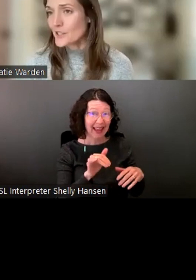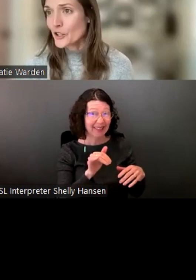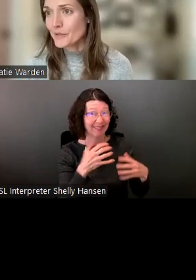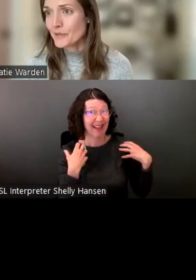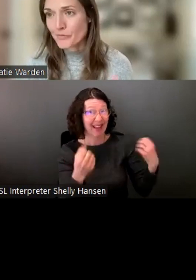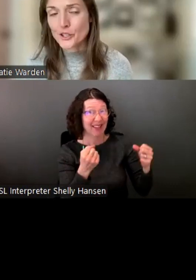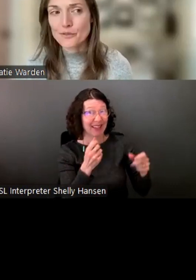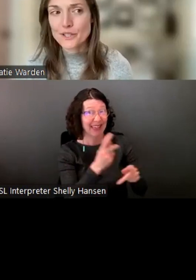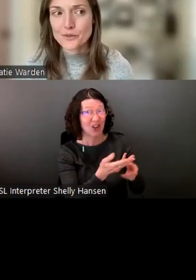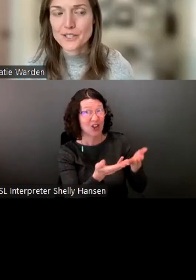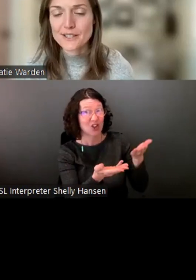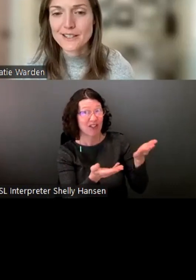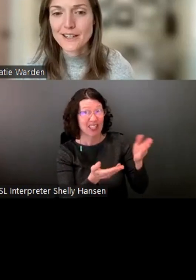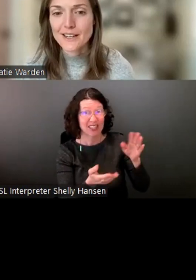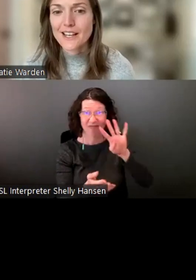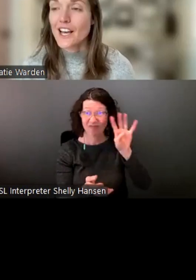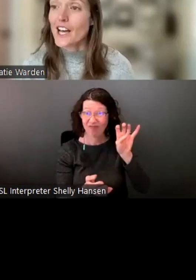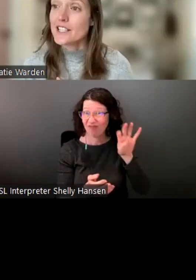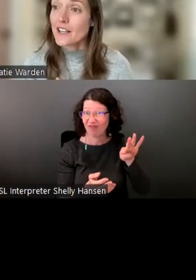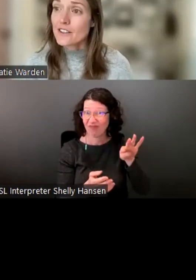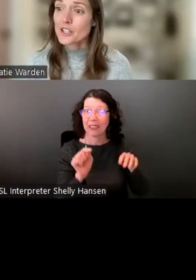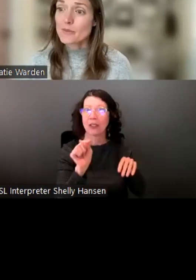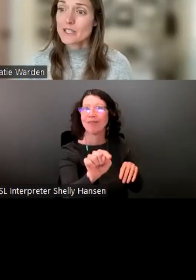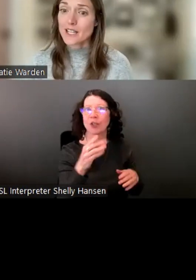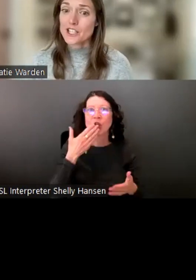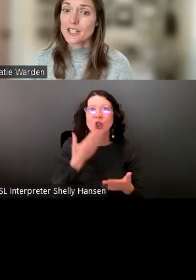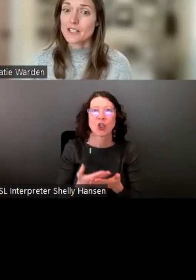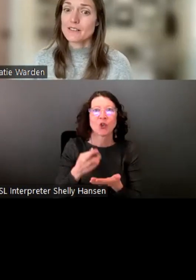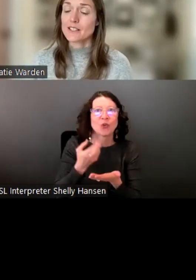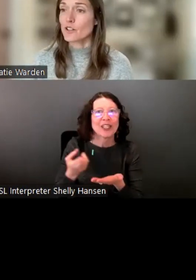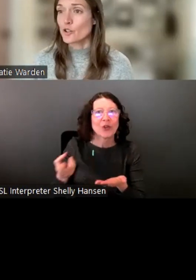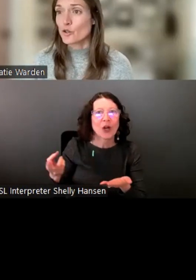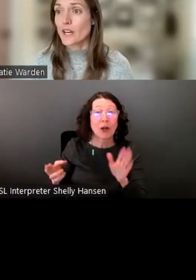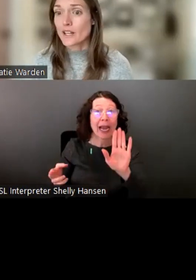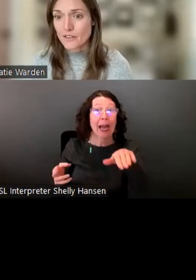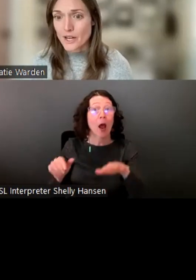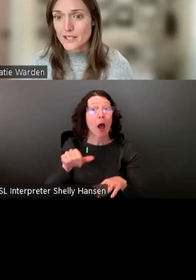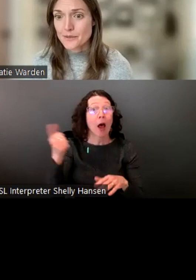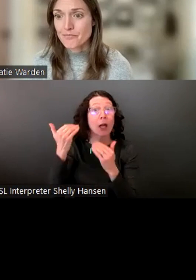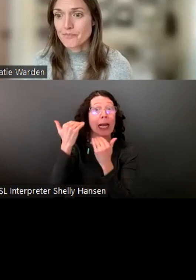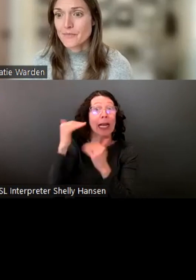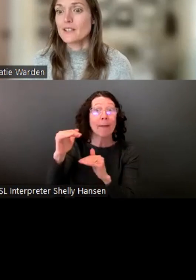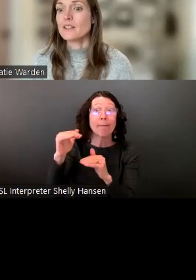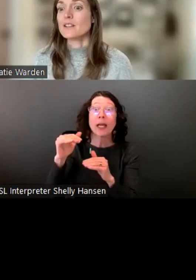It's a good resource. Another limitation is called direct threat.